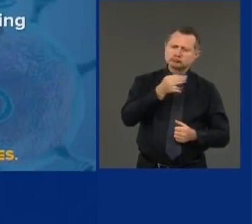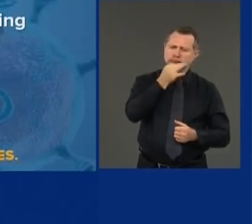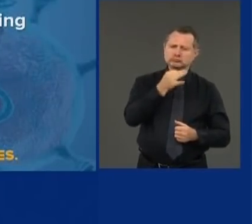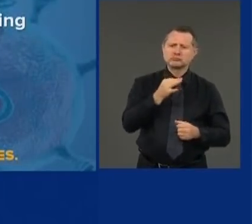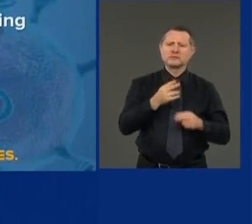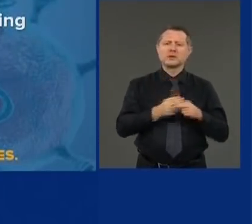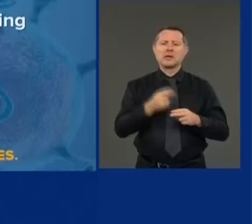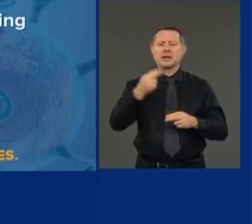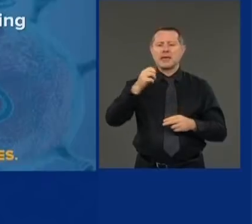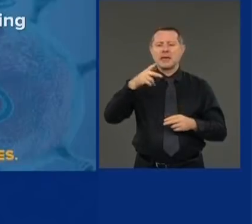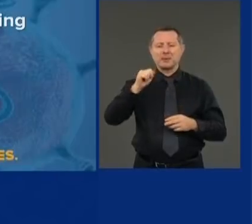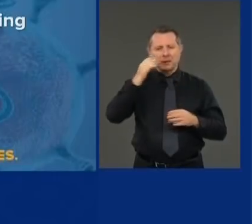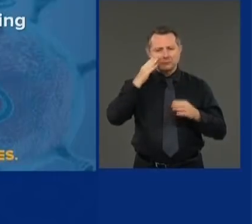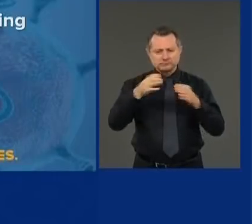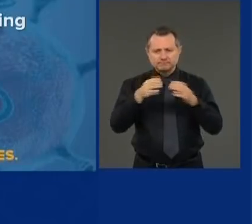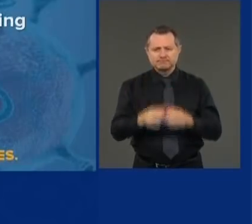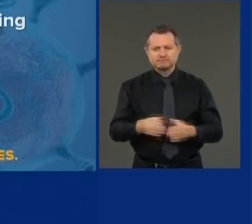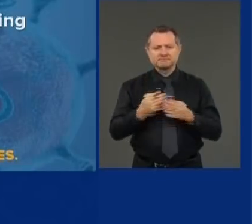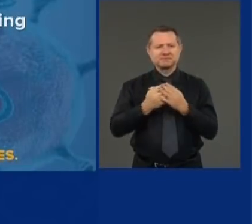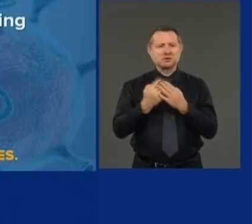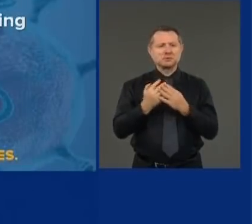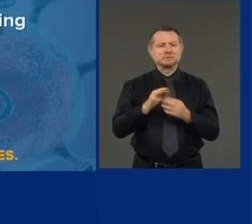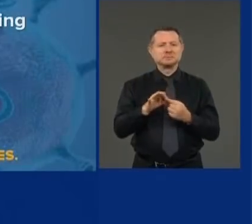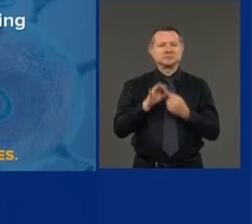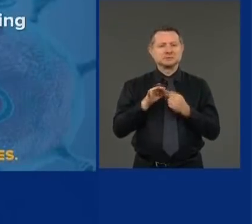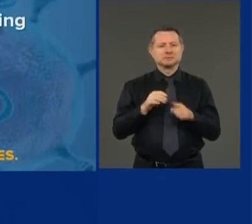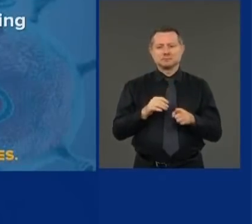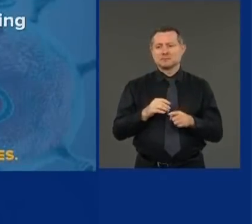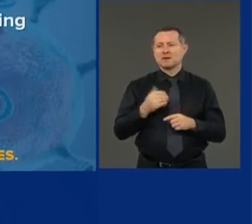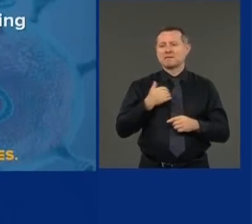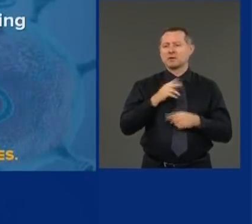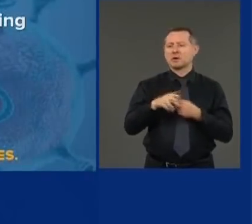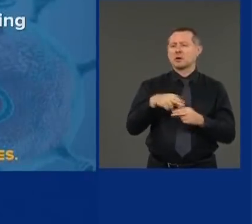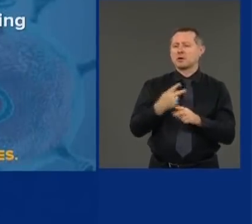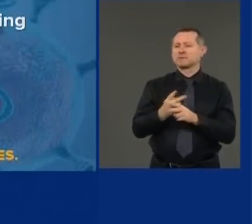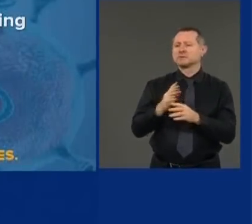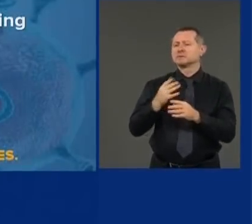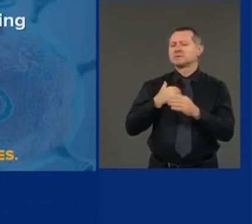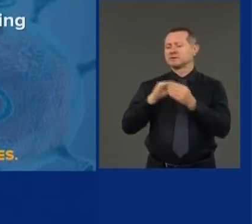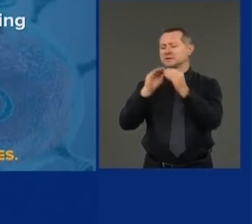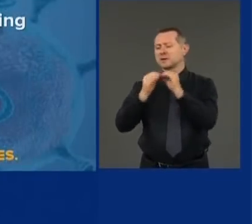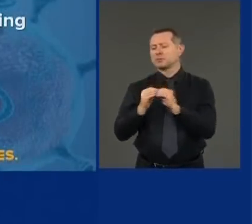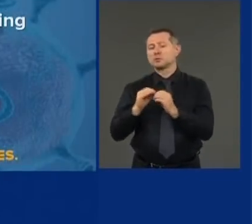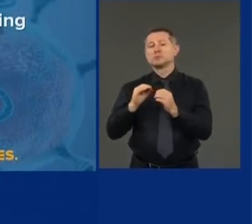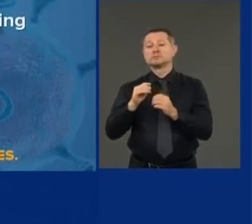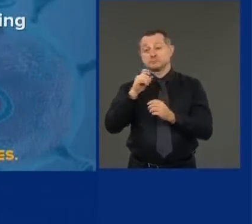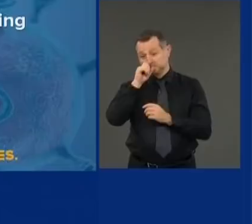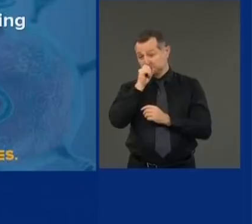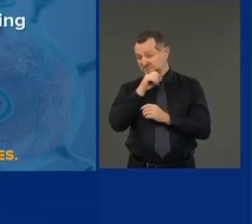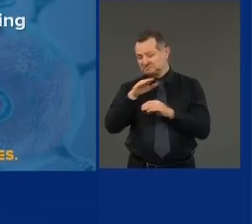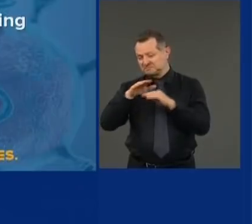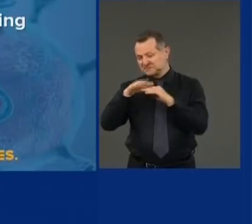IT'S ATTACHED TO THE DROPLETS? THERE ARE FILTERS THAT SYSTEMS INSTALL, HEPA FILTERS ARE ONE OF